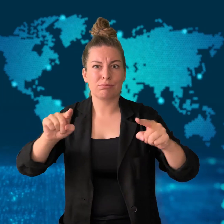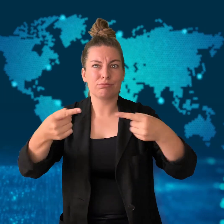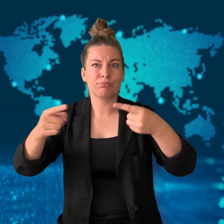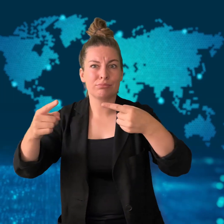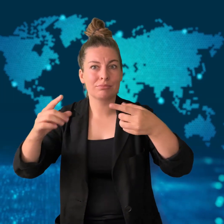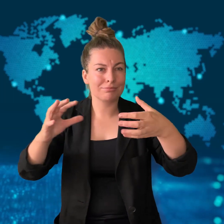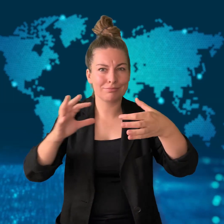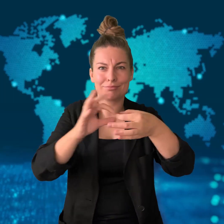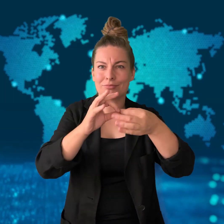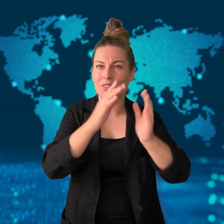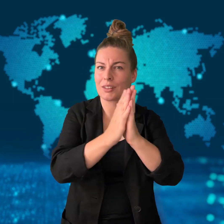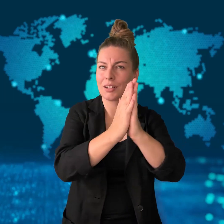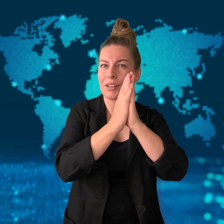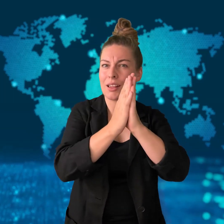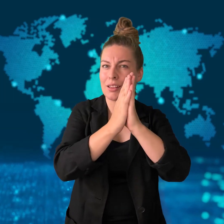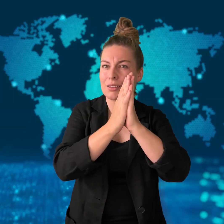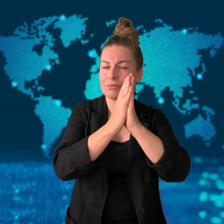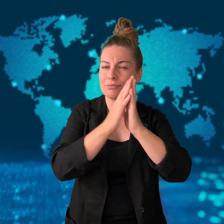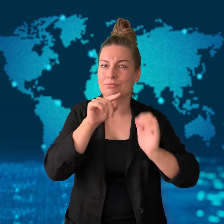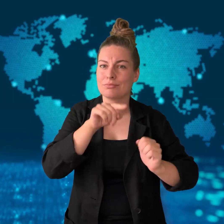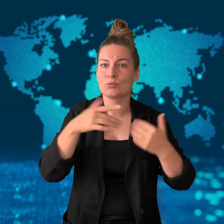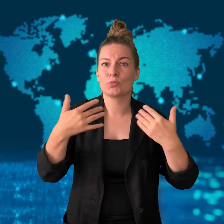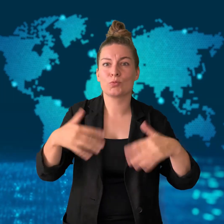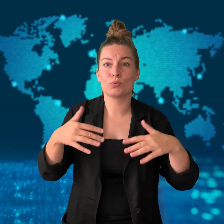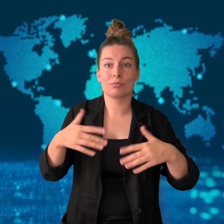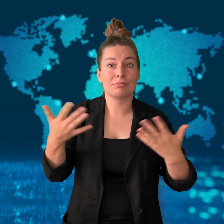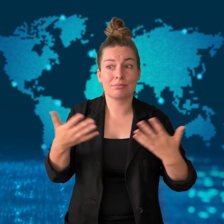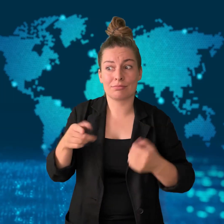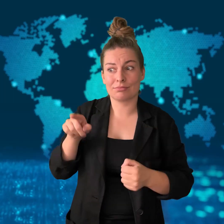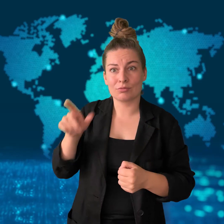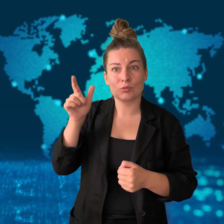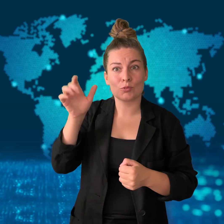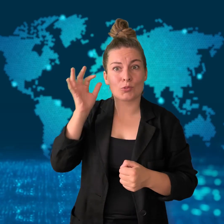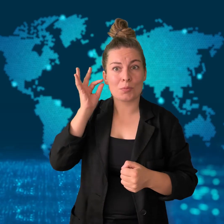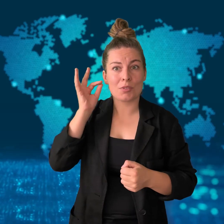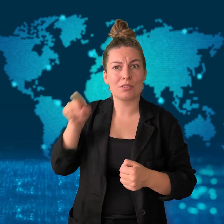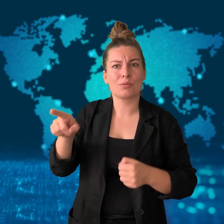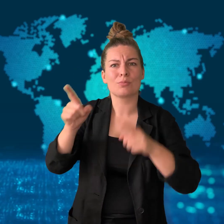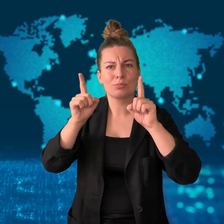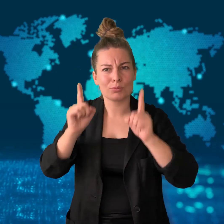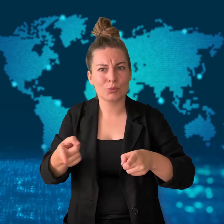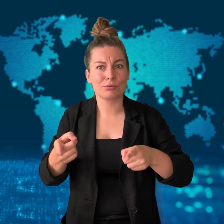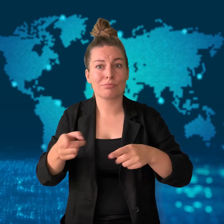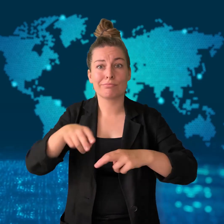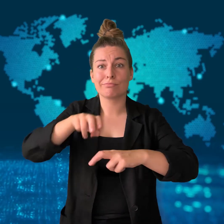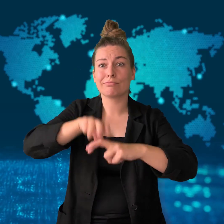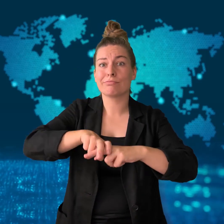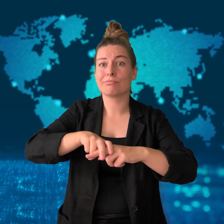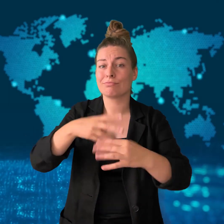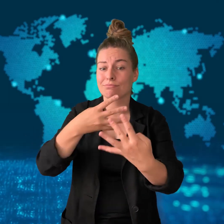individual/group enmity based on religion."